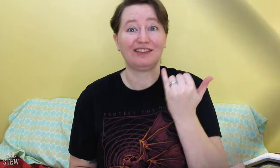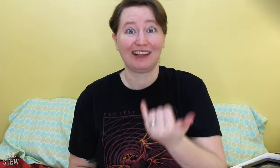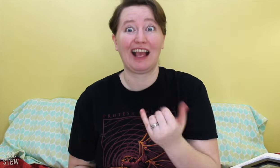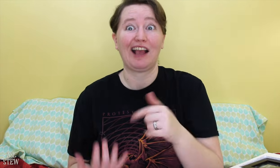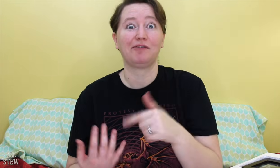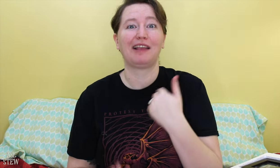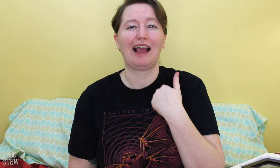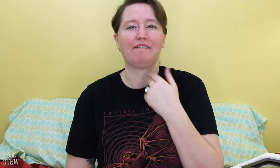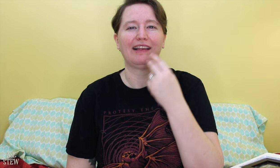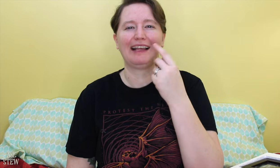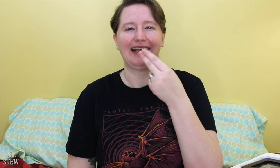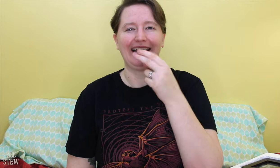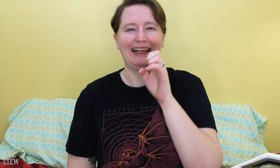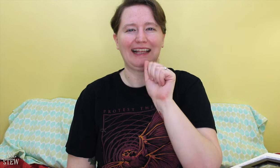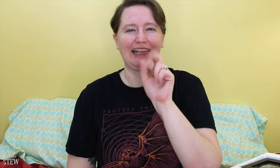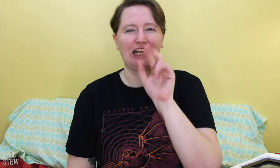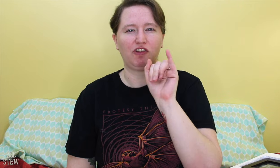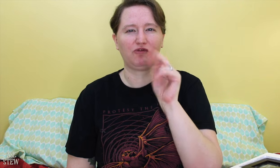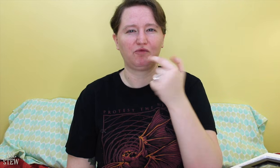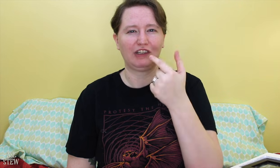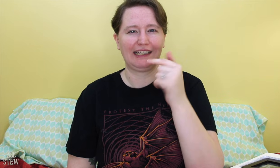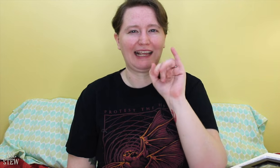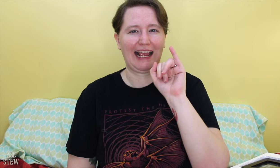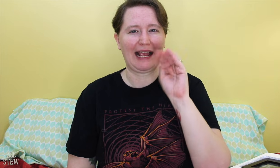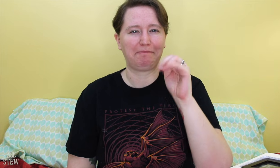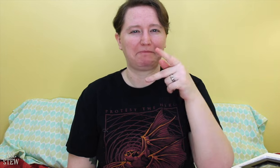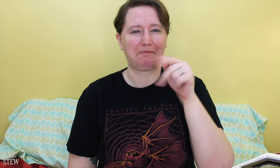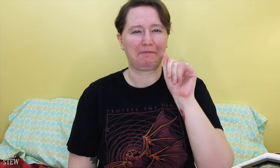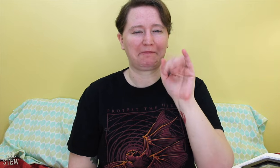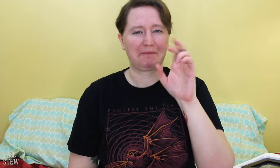Which is fine. Next is